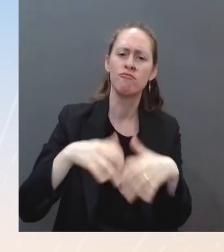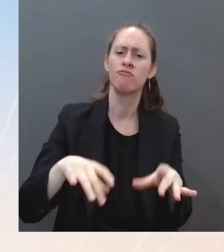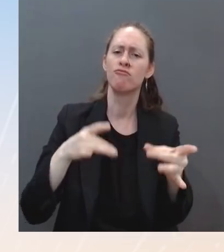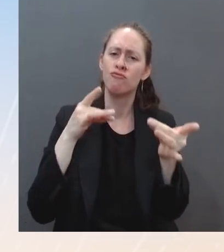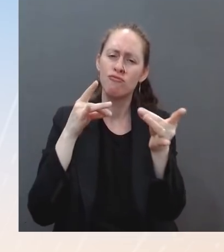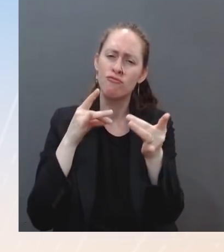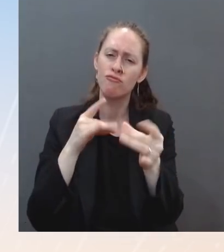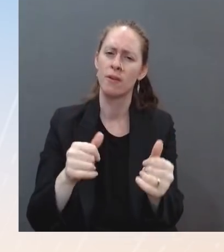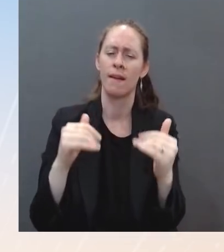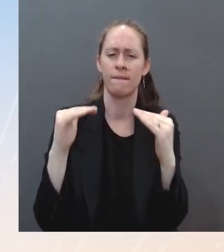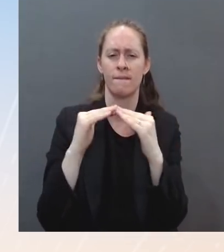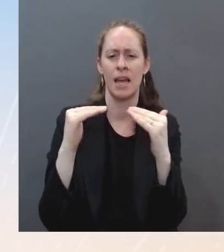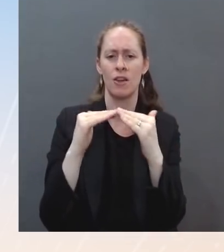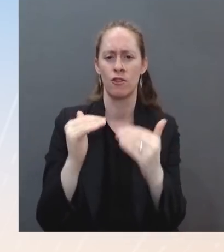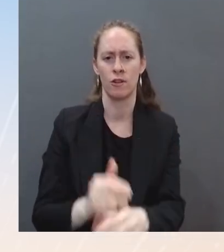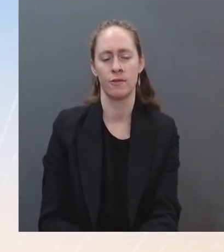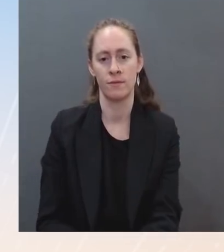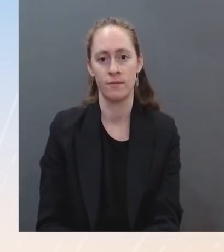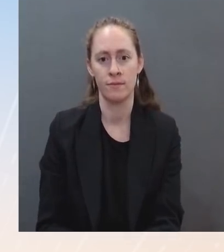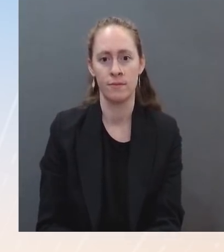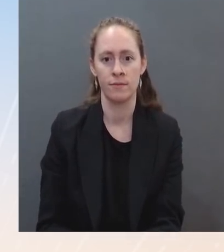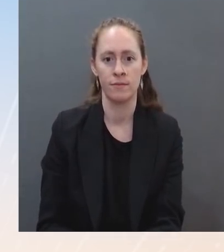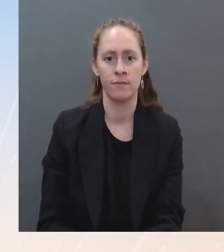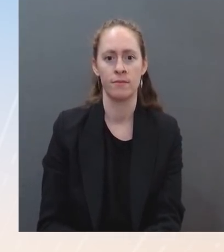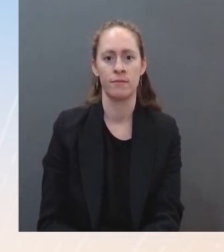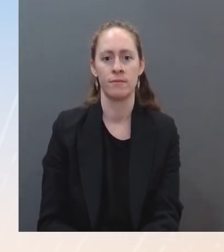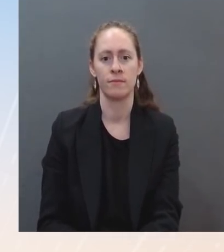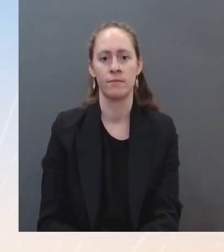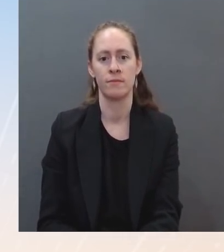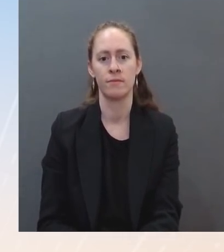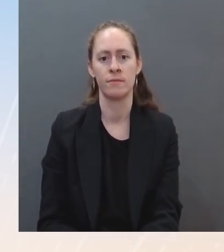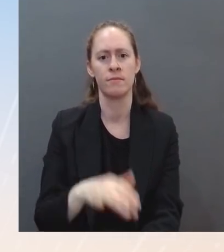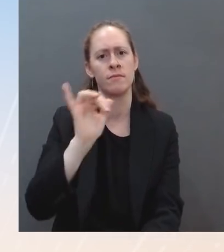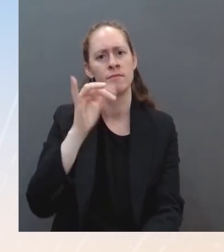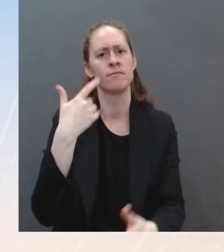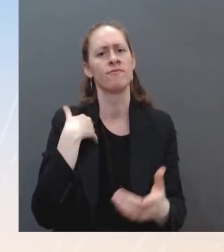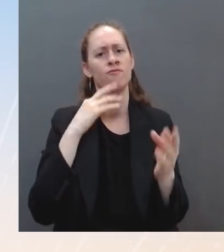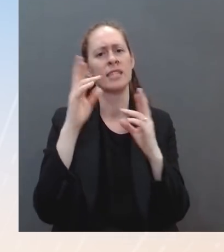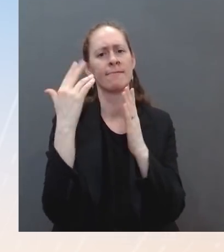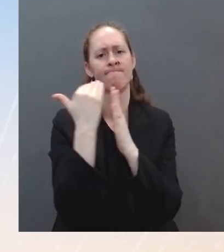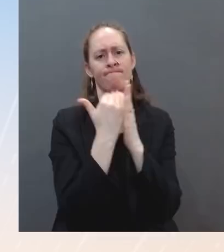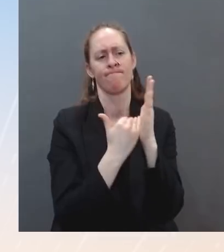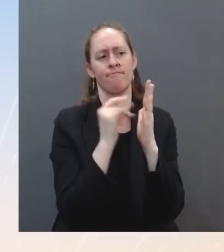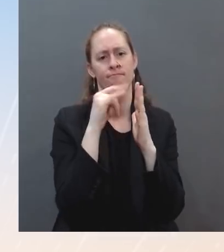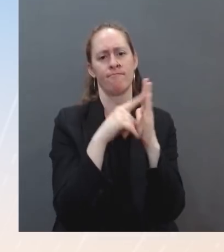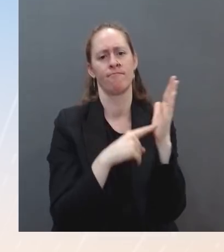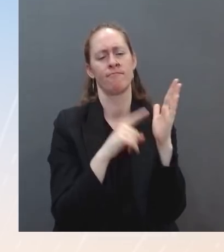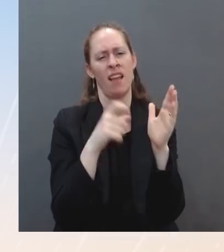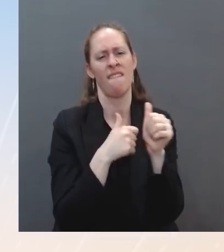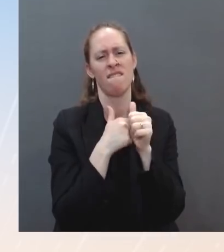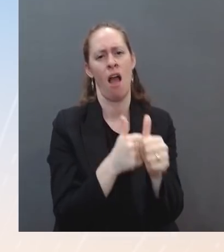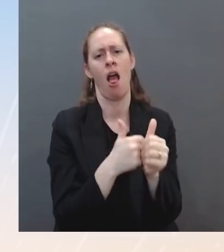for families who arrive between ports of entry. So there is a significant amount of work we obviously inherited